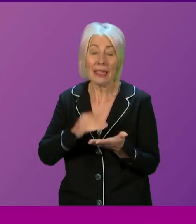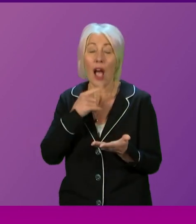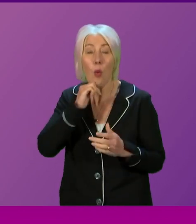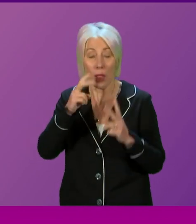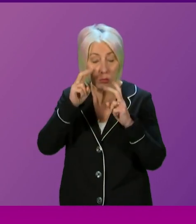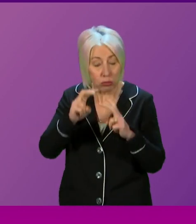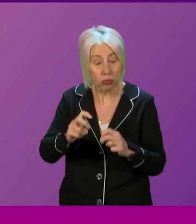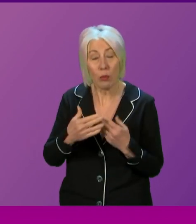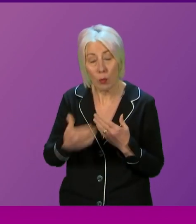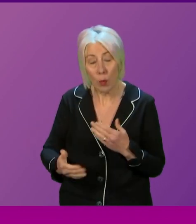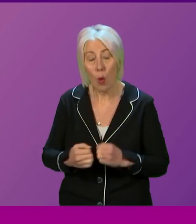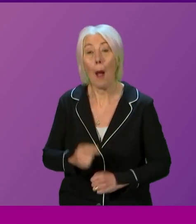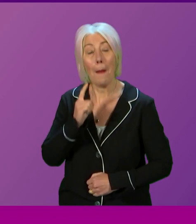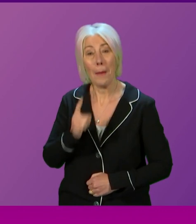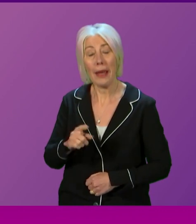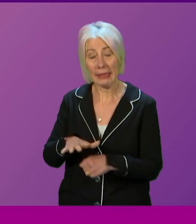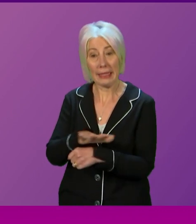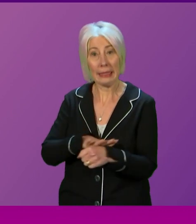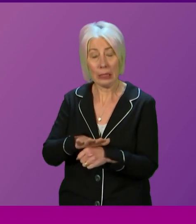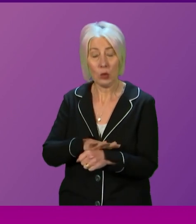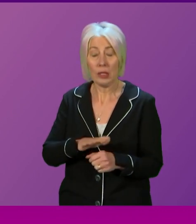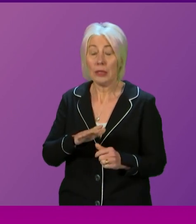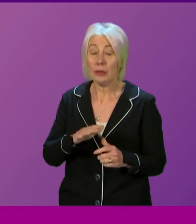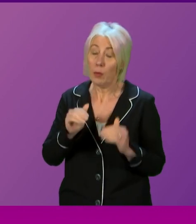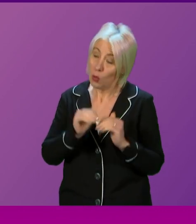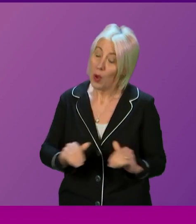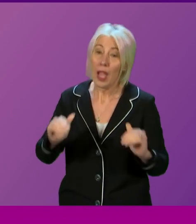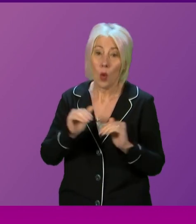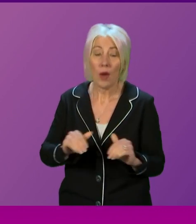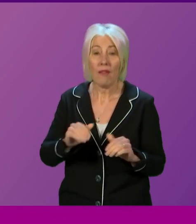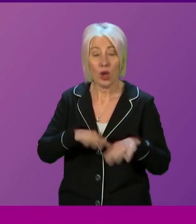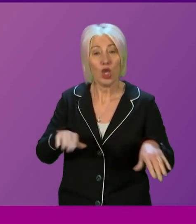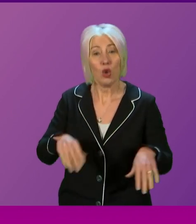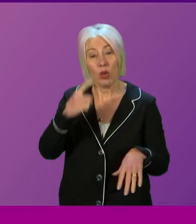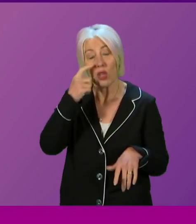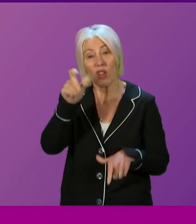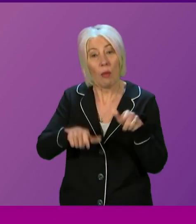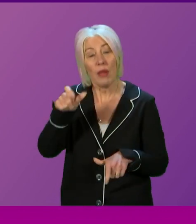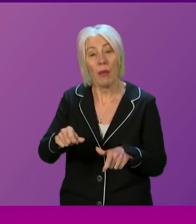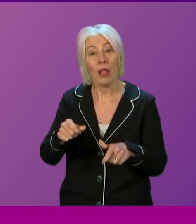It is the case that there are waits for child and adolescent mental health services that are too long.